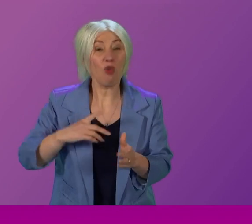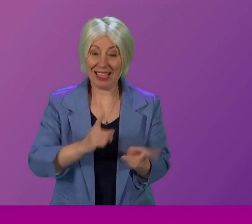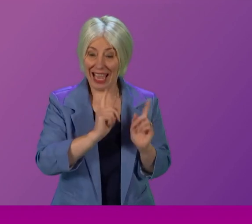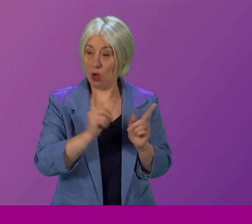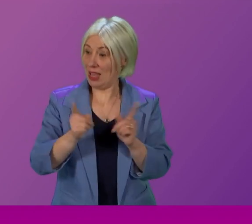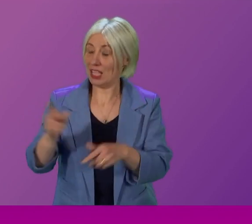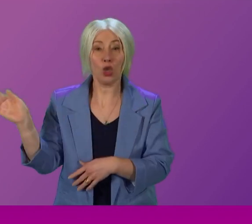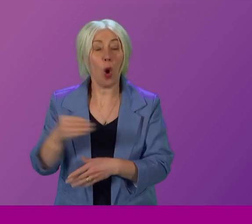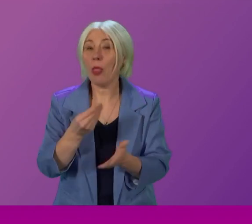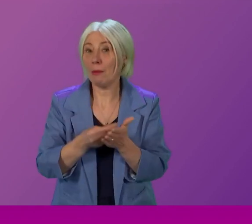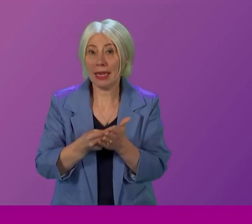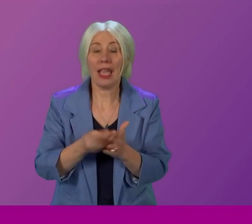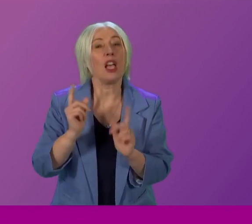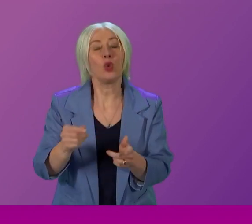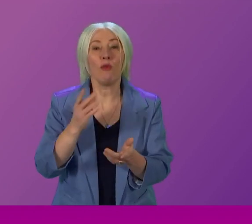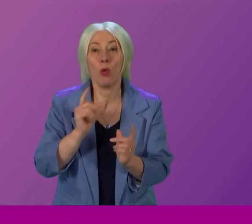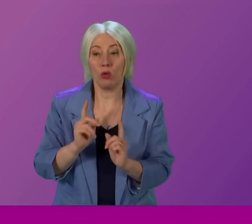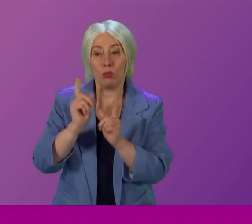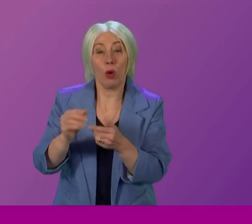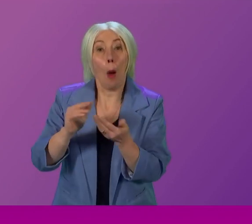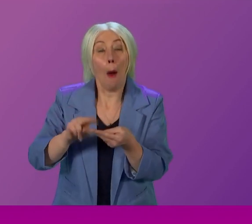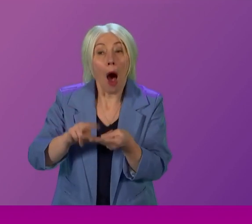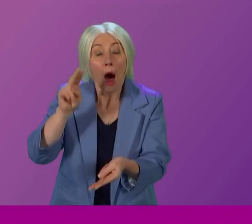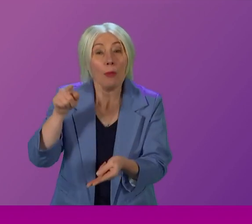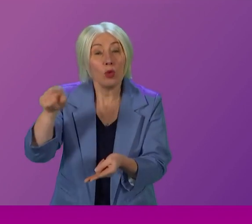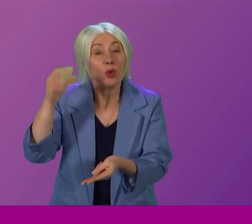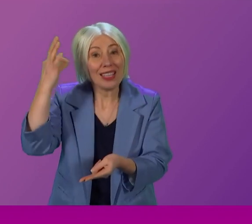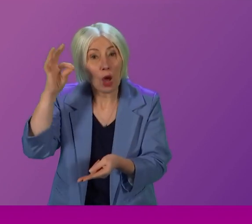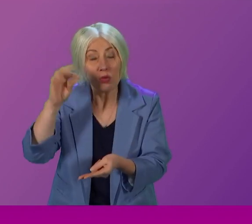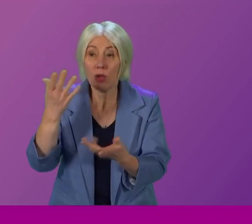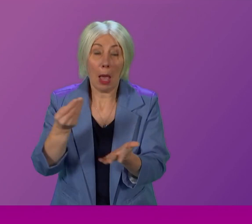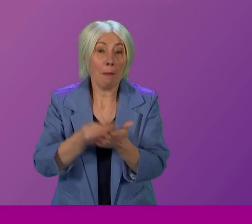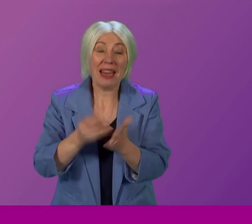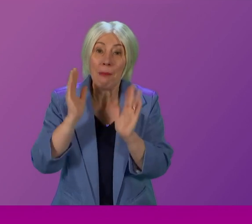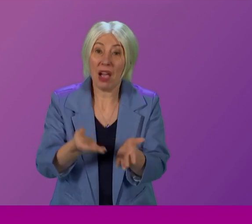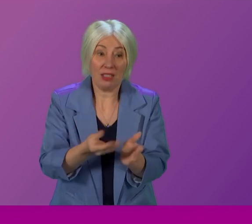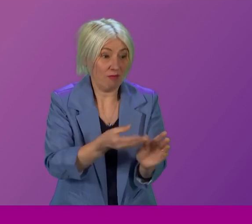to have any credibility, you also have to say where that resource should come from. In the